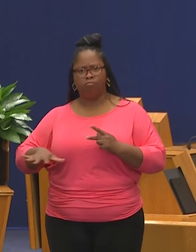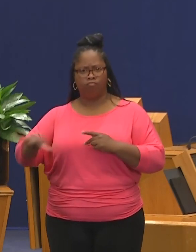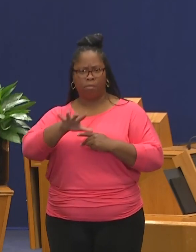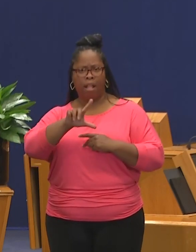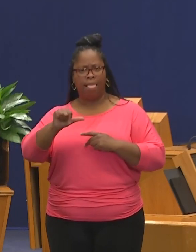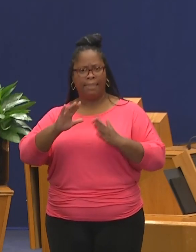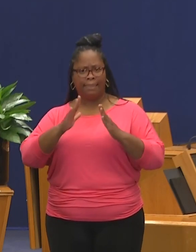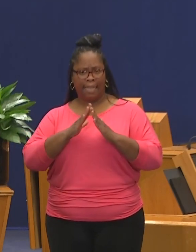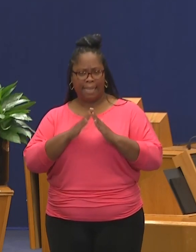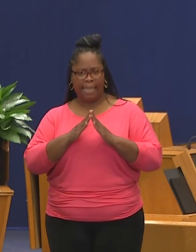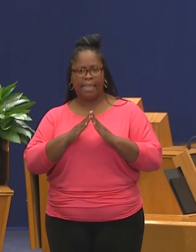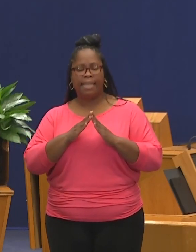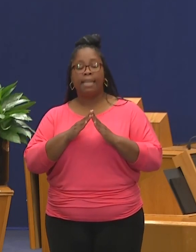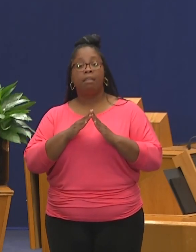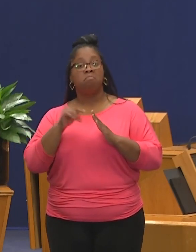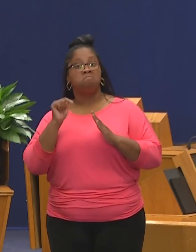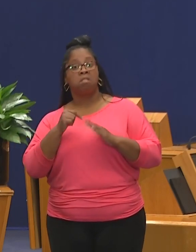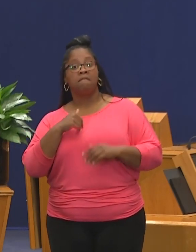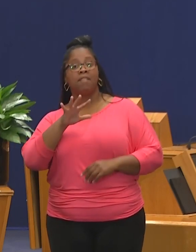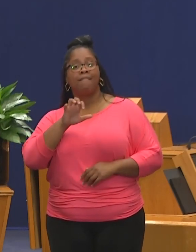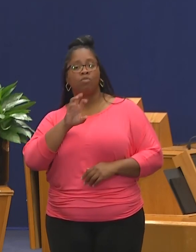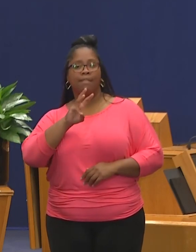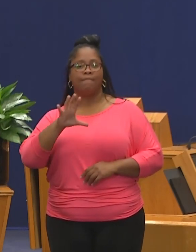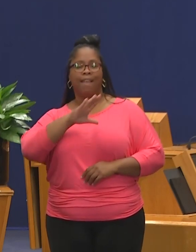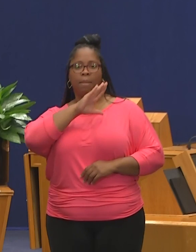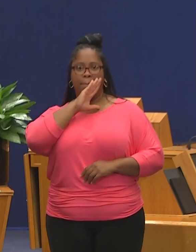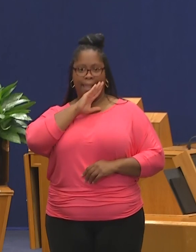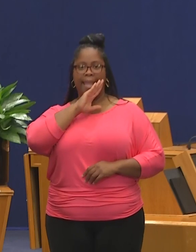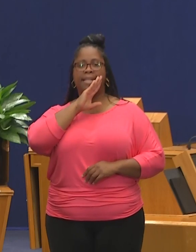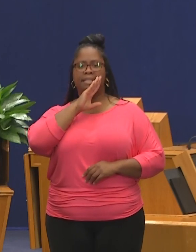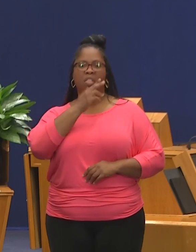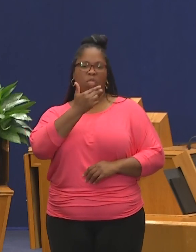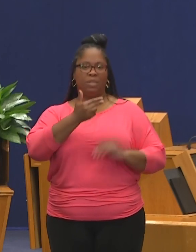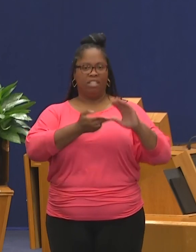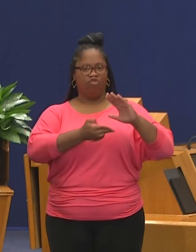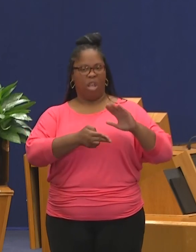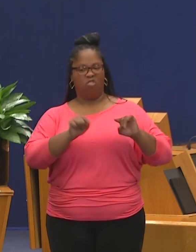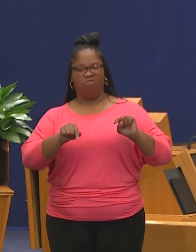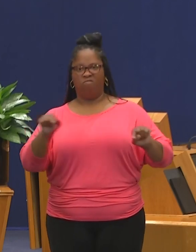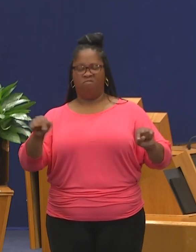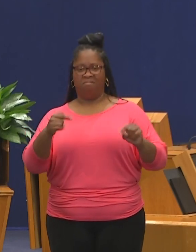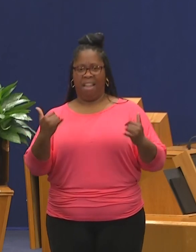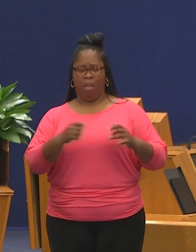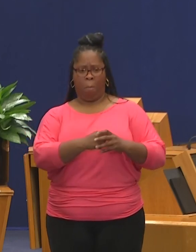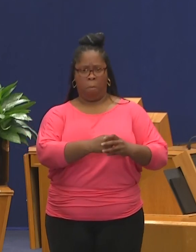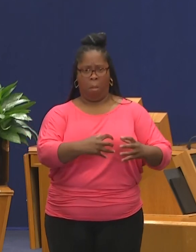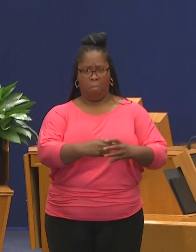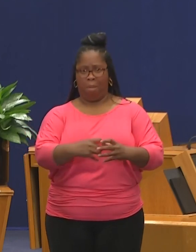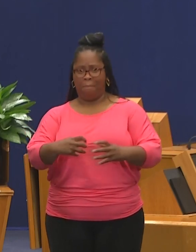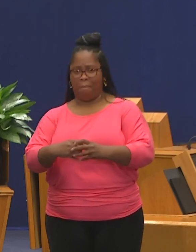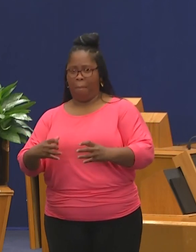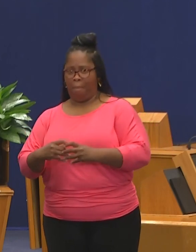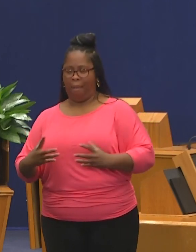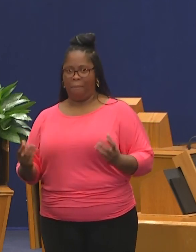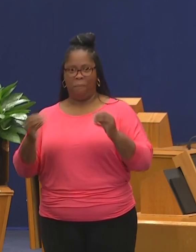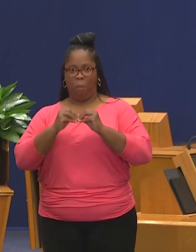RECREATION CENTER SITES ACROSS LOS ANGELES CITY THAT HAS 565 BEDS ACROSS 13 SHELTERS.